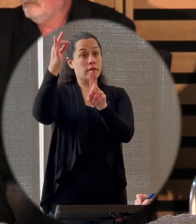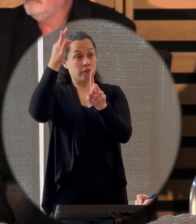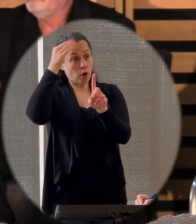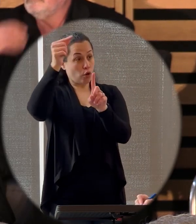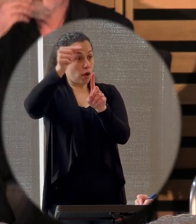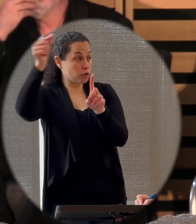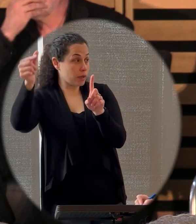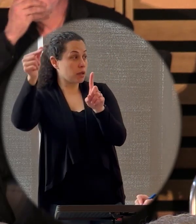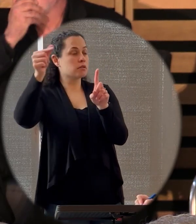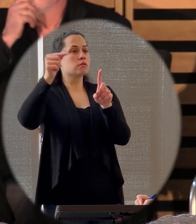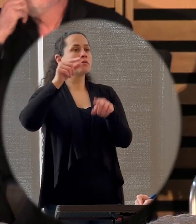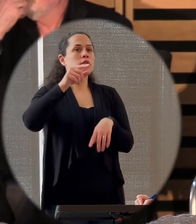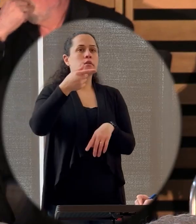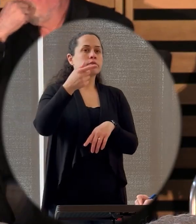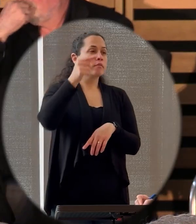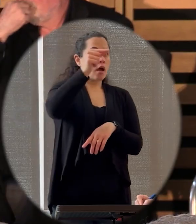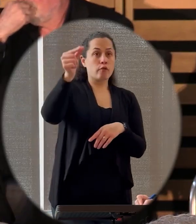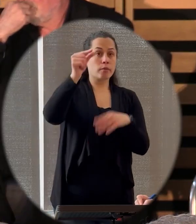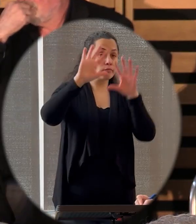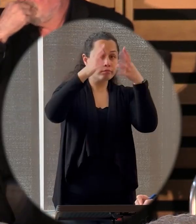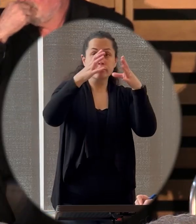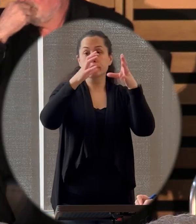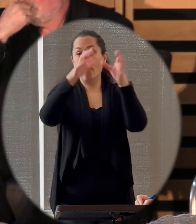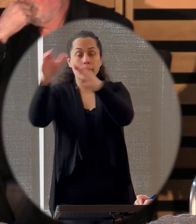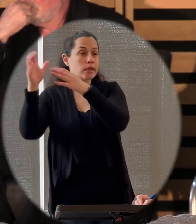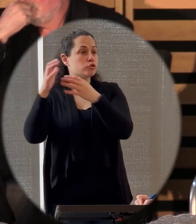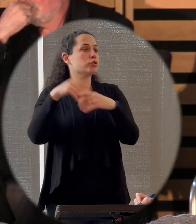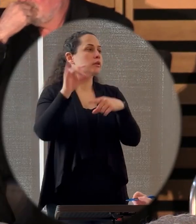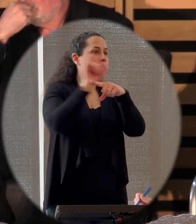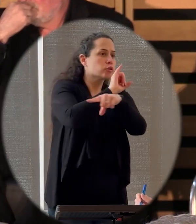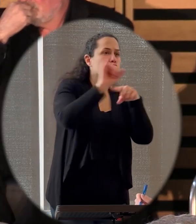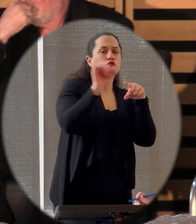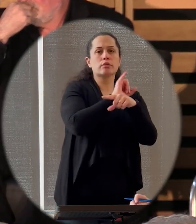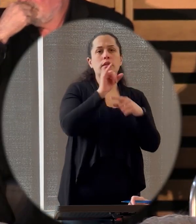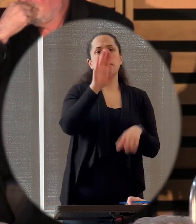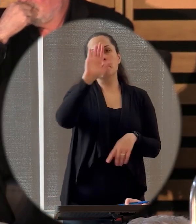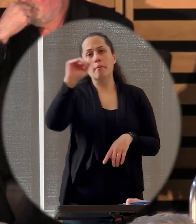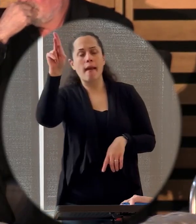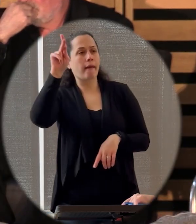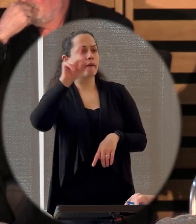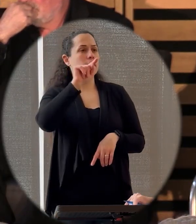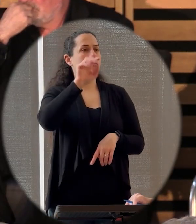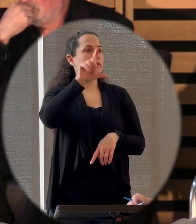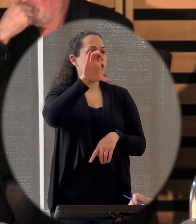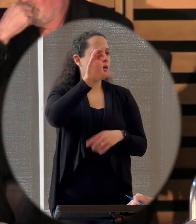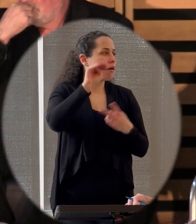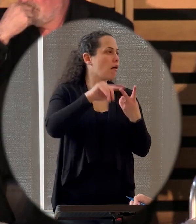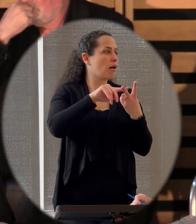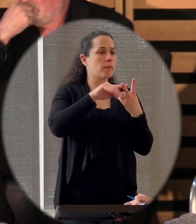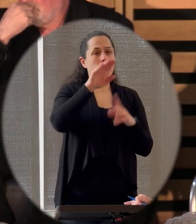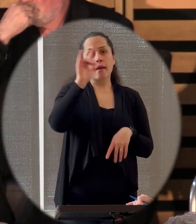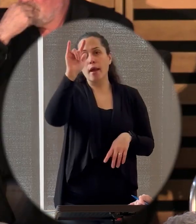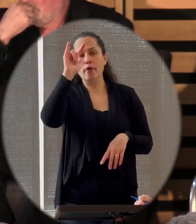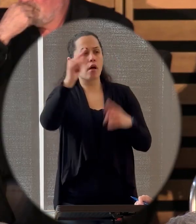crown corporations and the federally regulated industries like telecoms, banks and airlines.